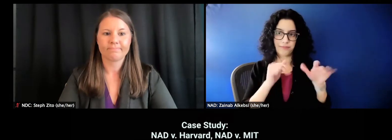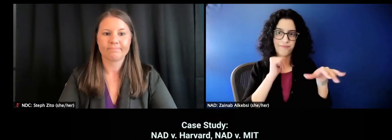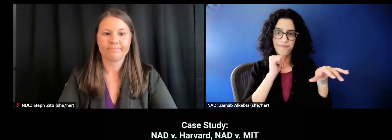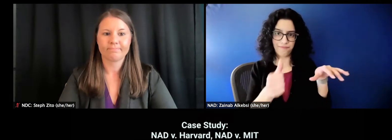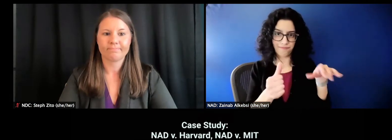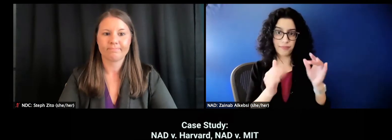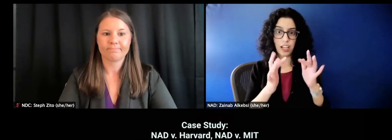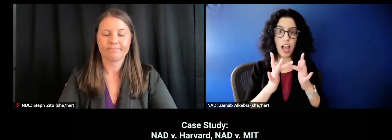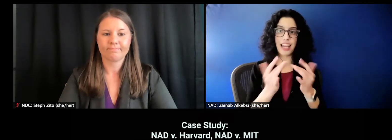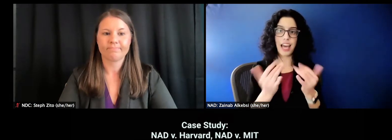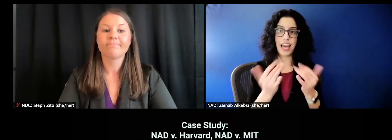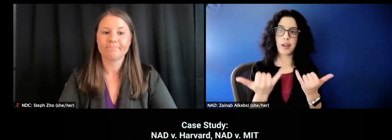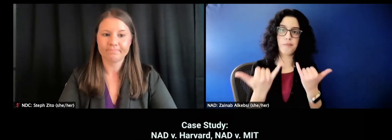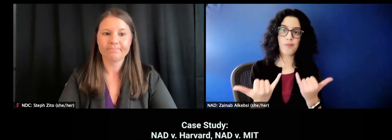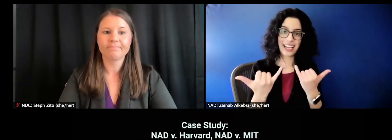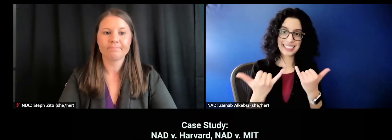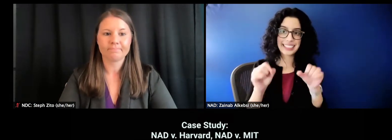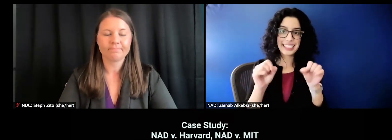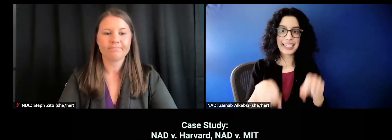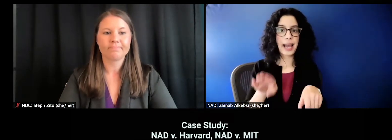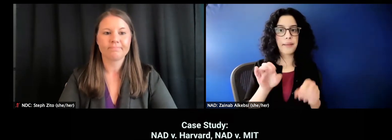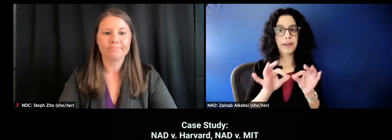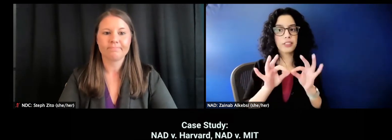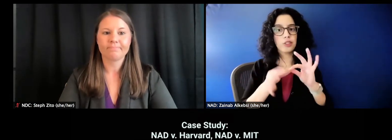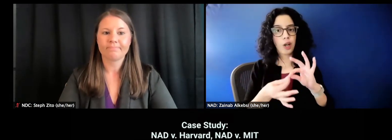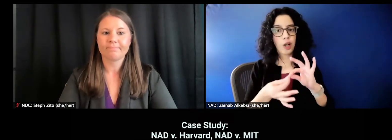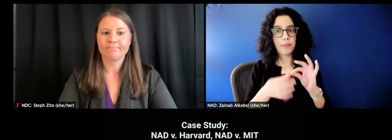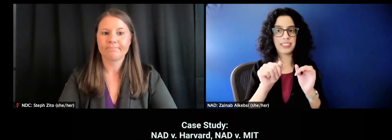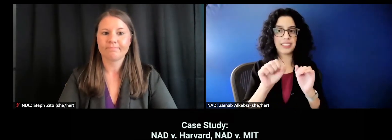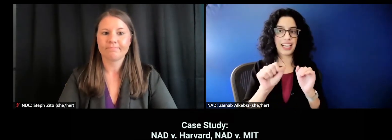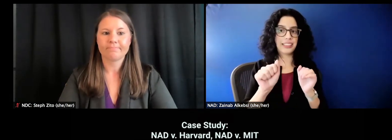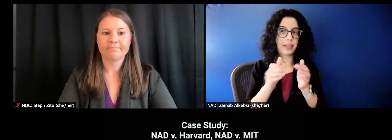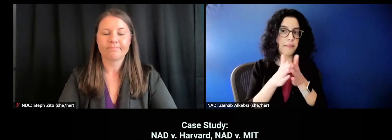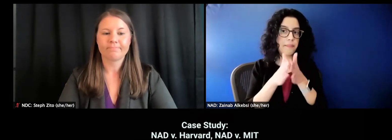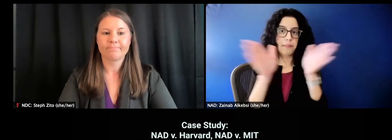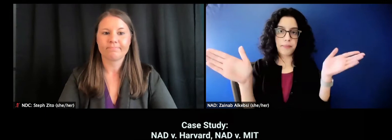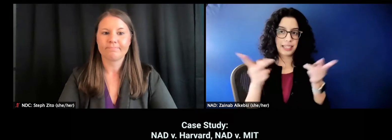Online presence may be interpreted as a public space,